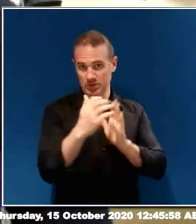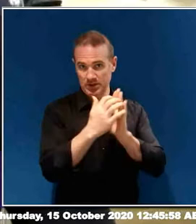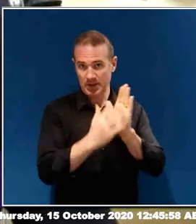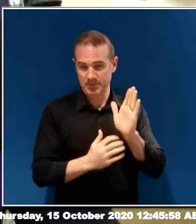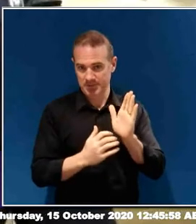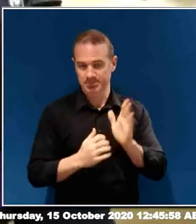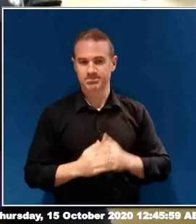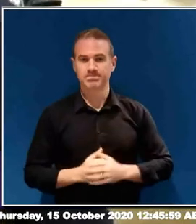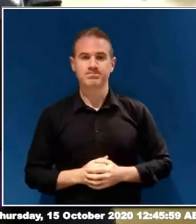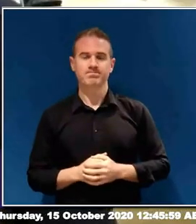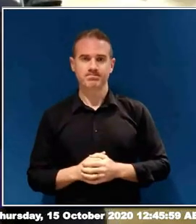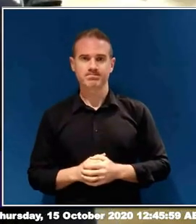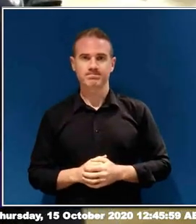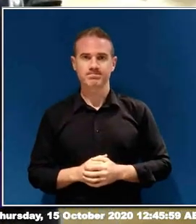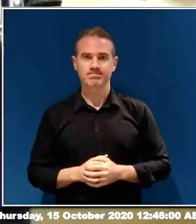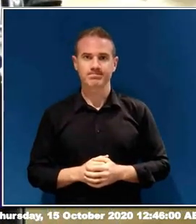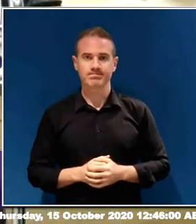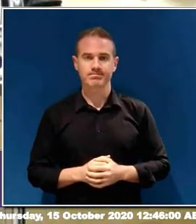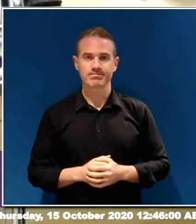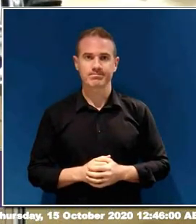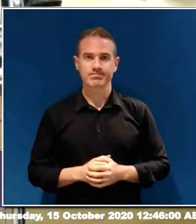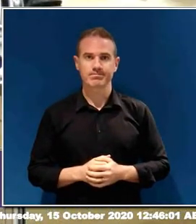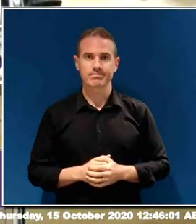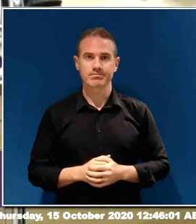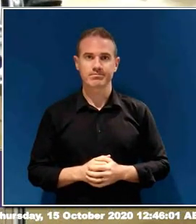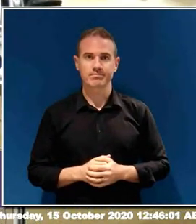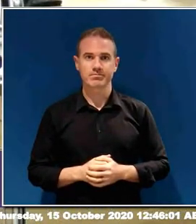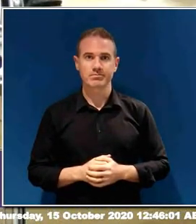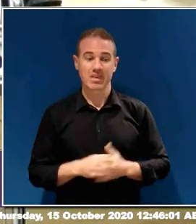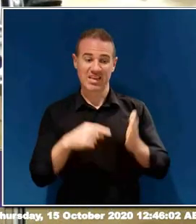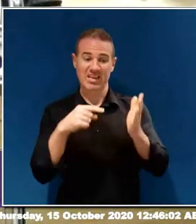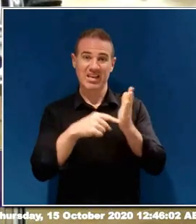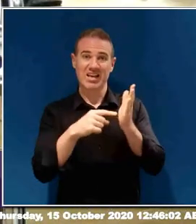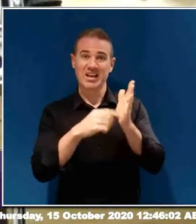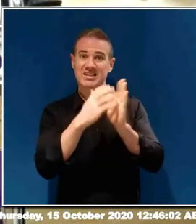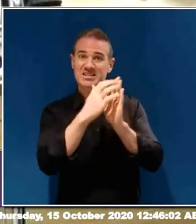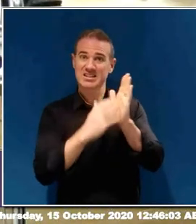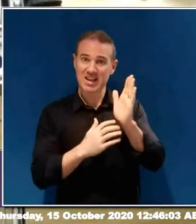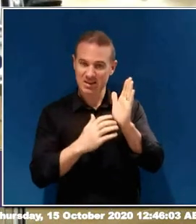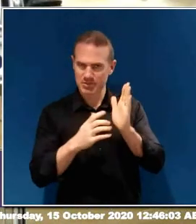Now, within that statement you reflect that when you believe a school isn't